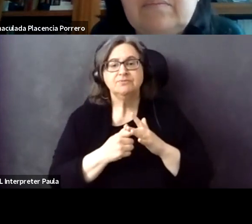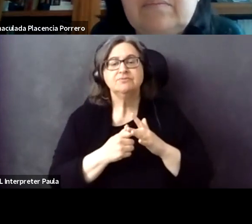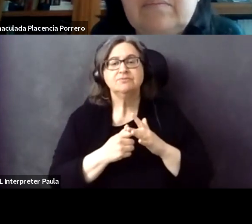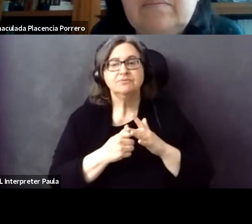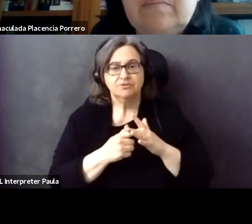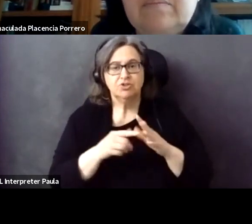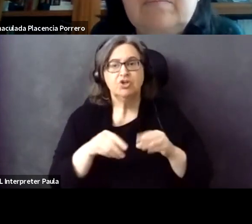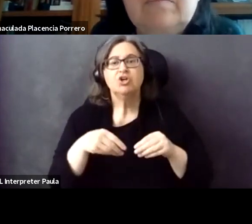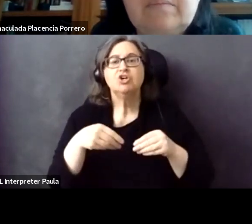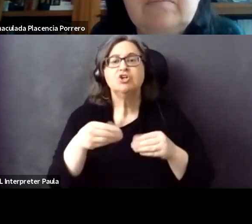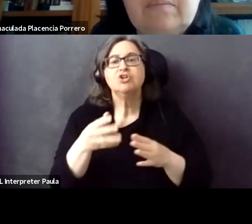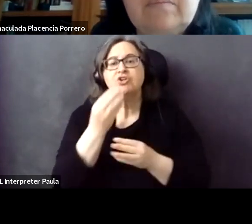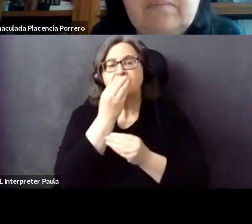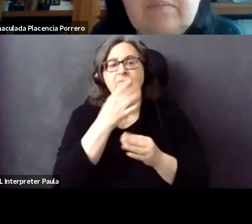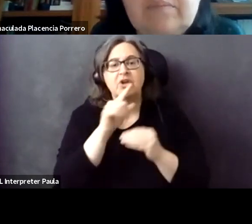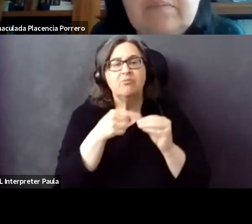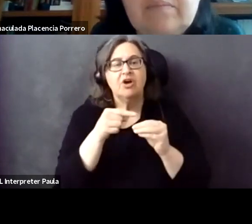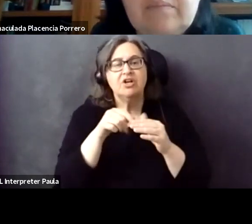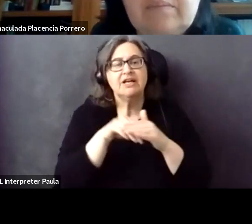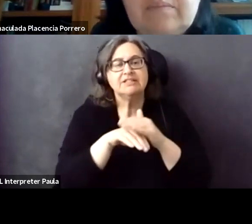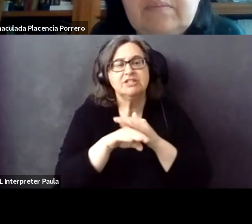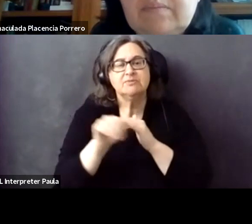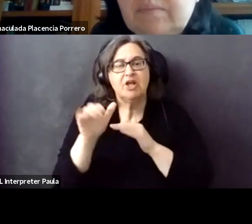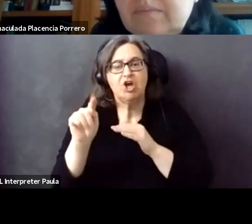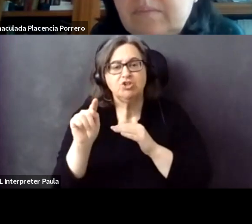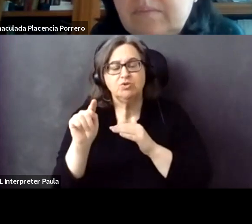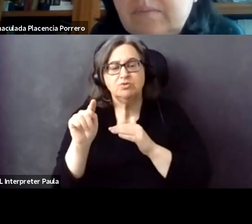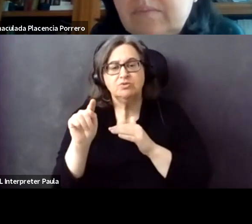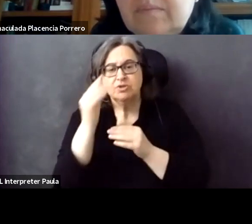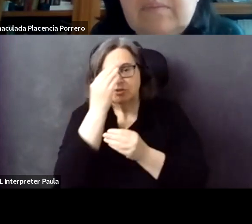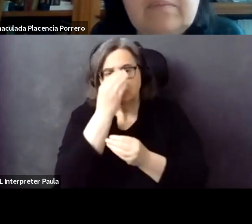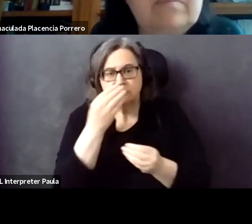Europe, we were interested in it and we started